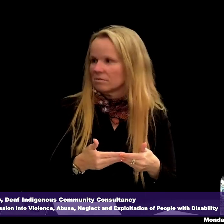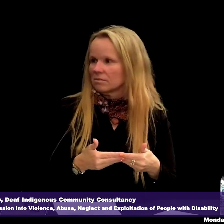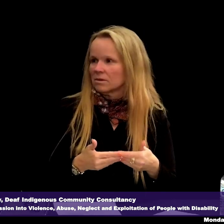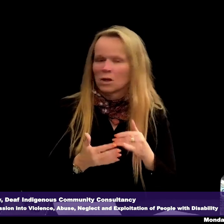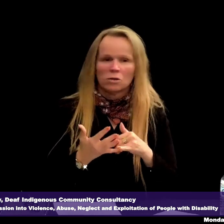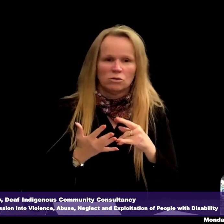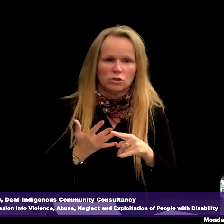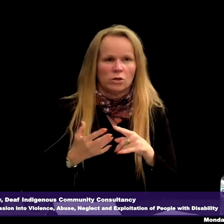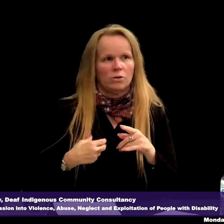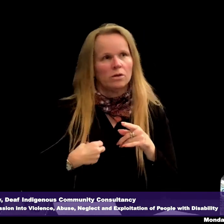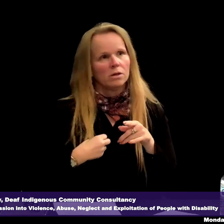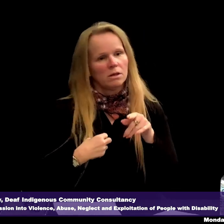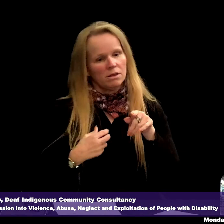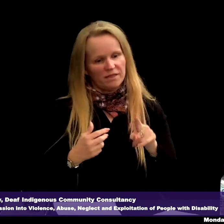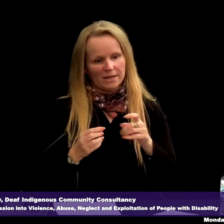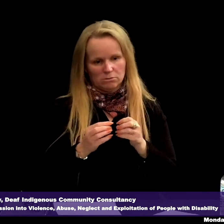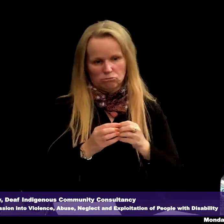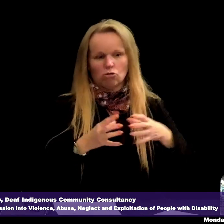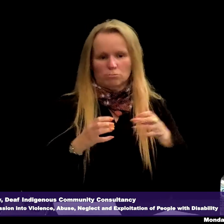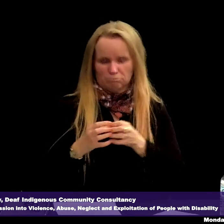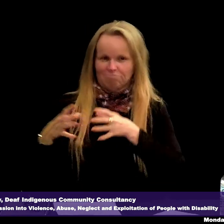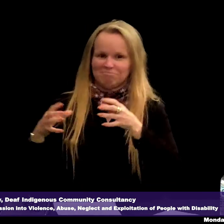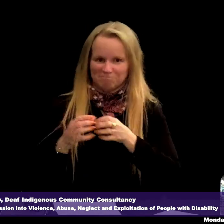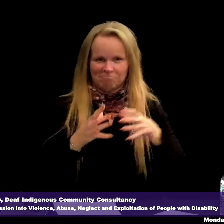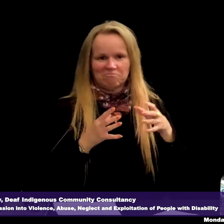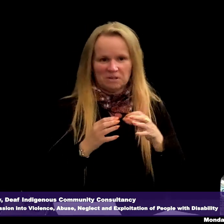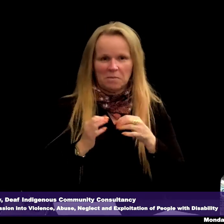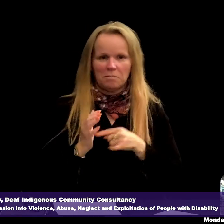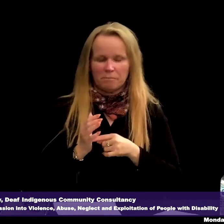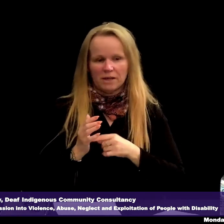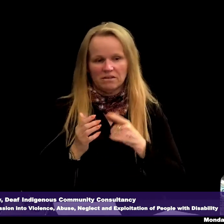their own babies. So that's grown since that time.